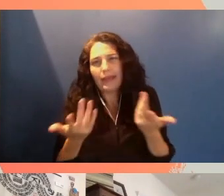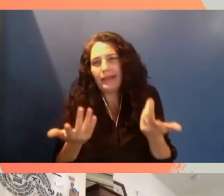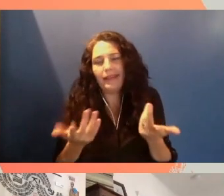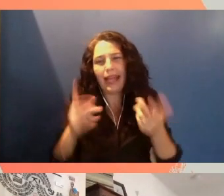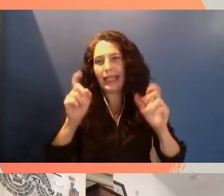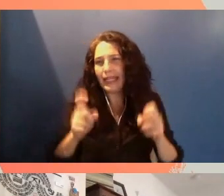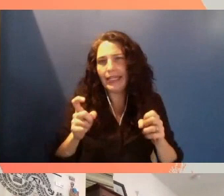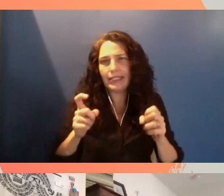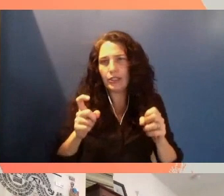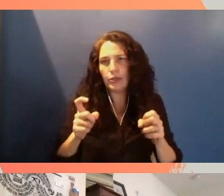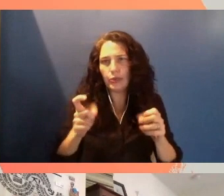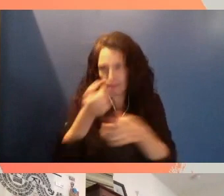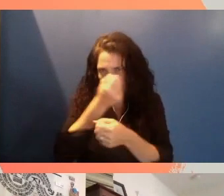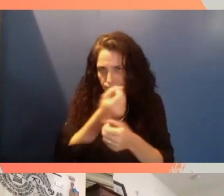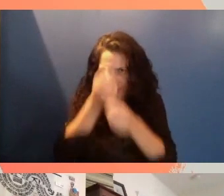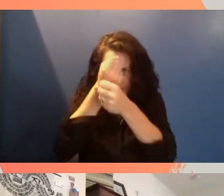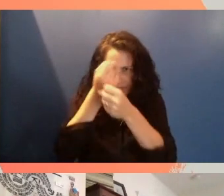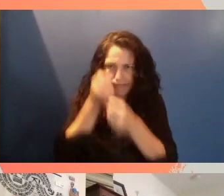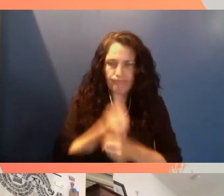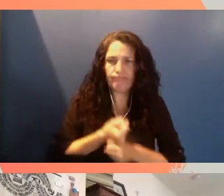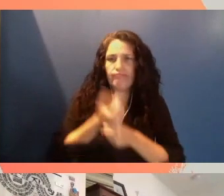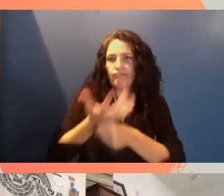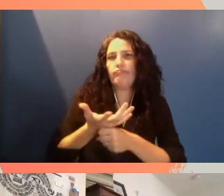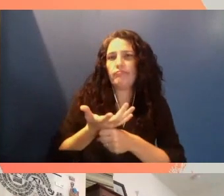if it's not political, it is truthful.